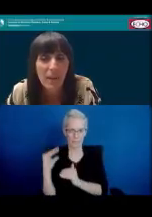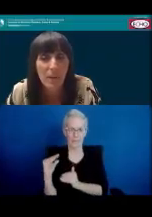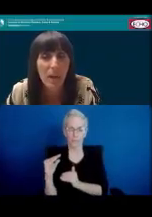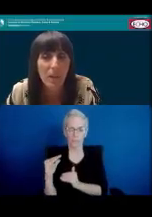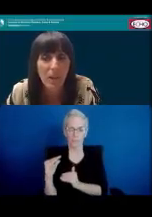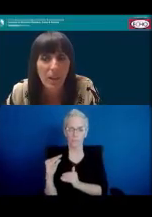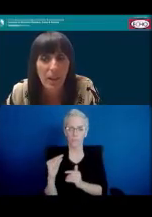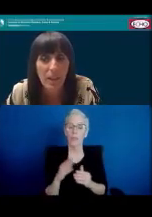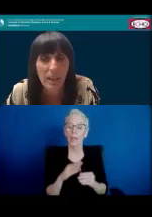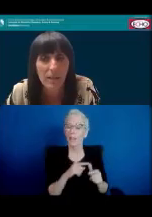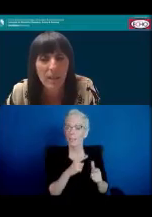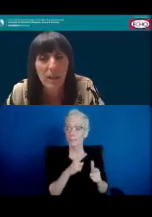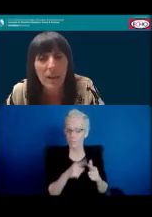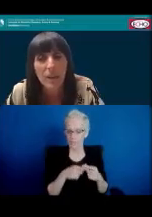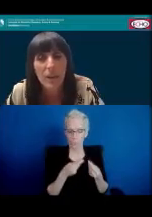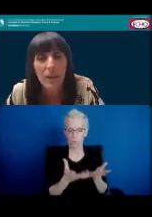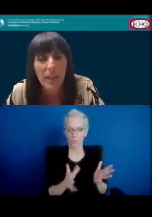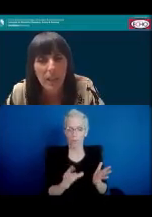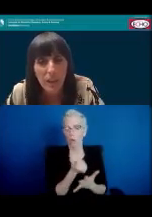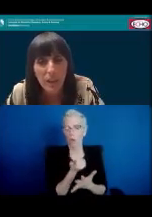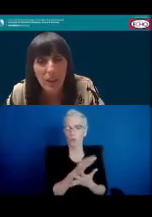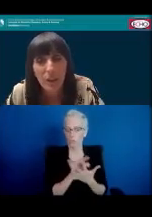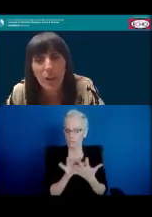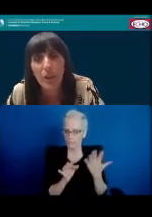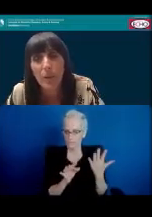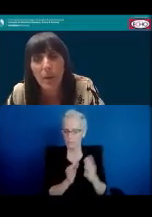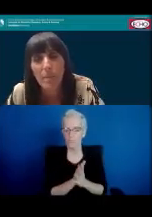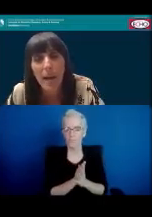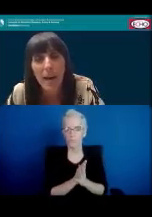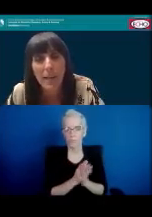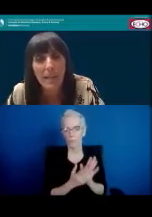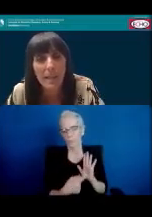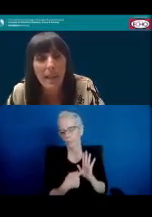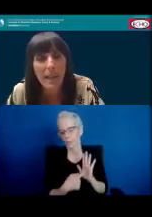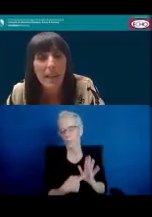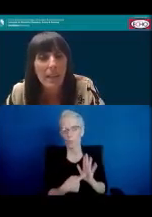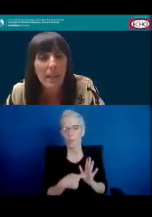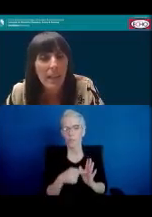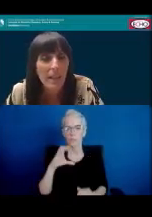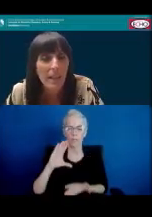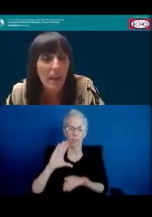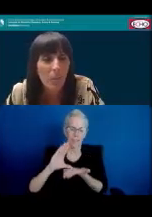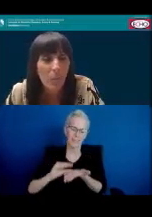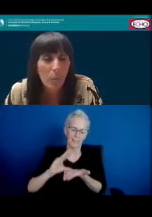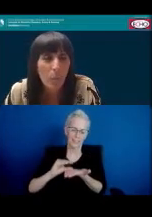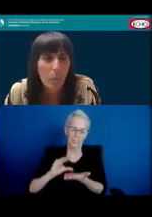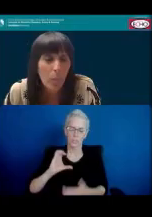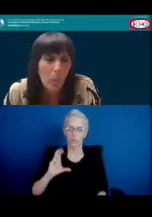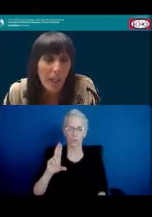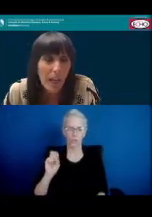those alternatives, so like a cushion or a mat it and we can